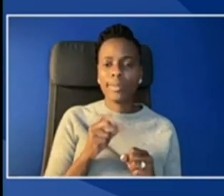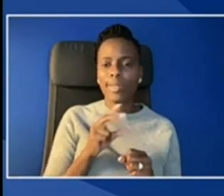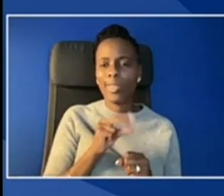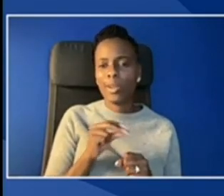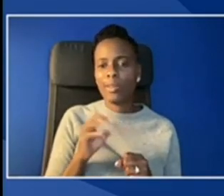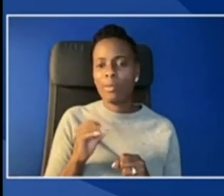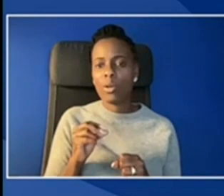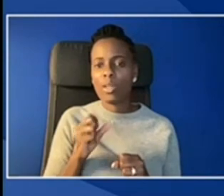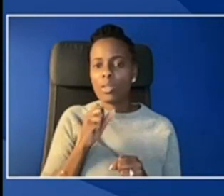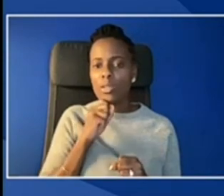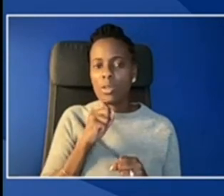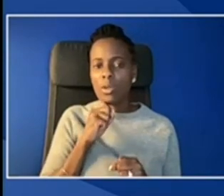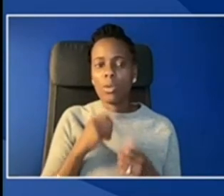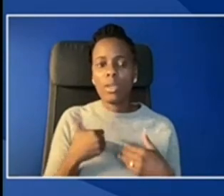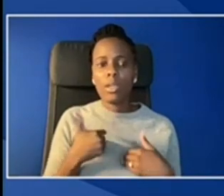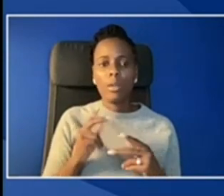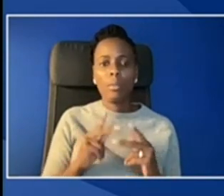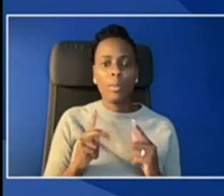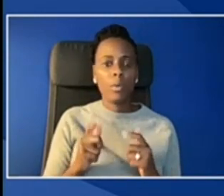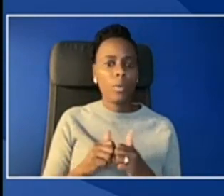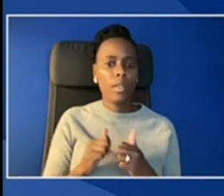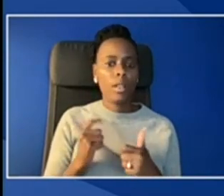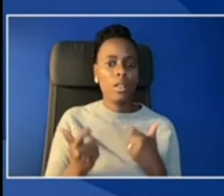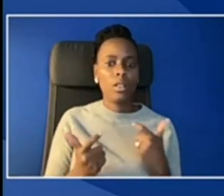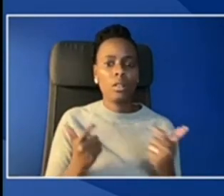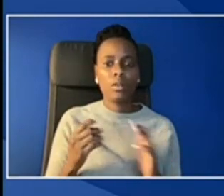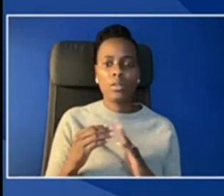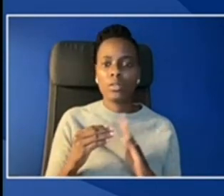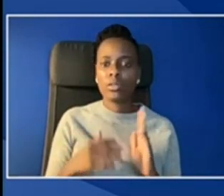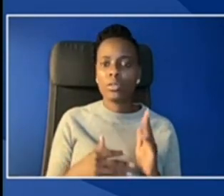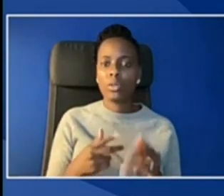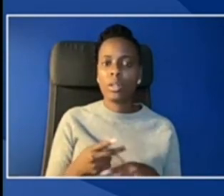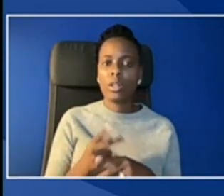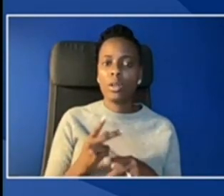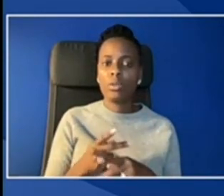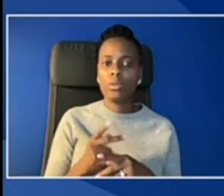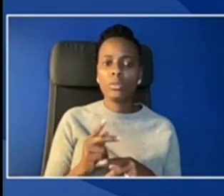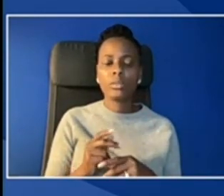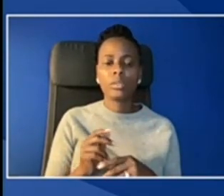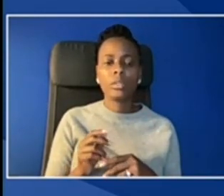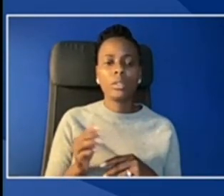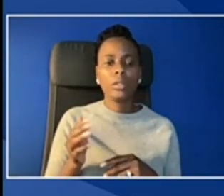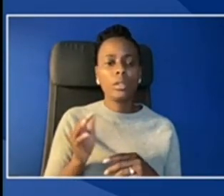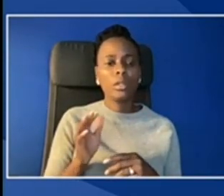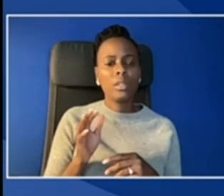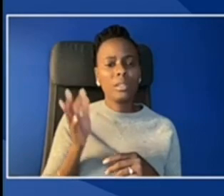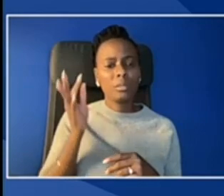large amount of student loans. Nearly 900,000 Arizonans would have